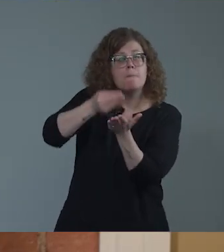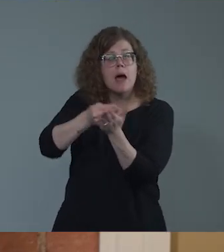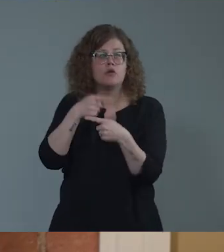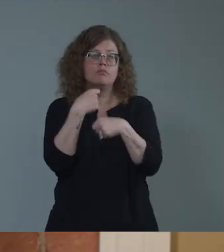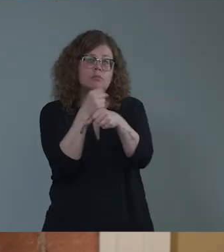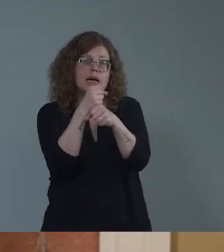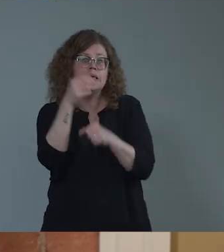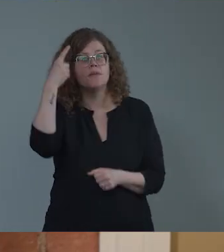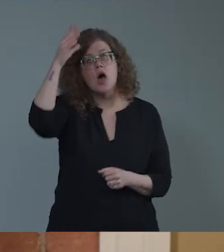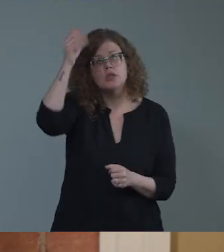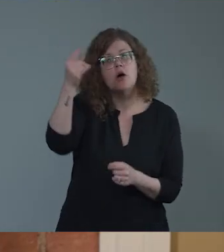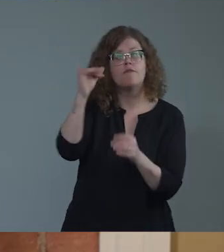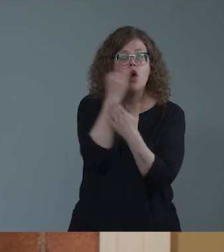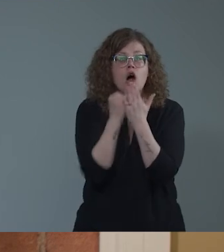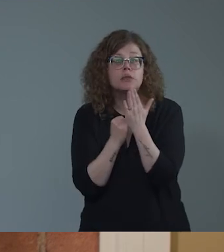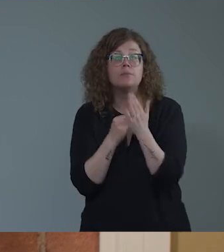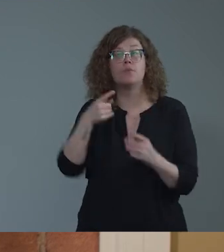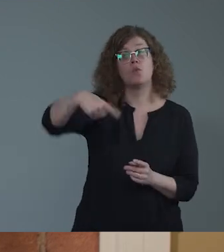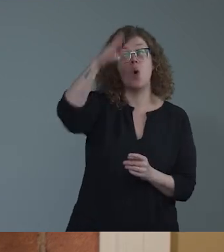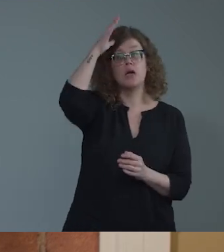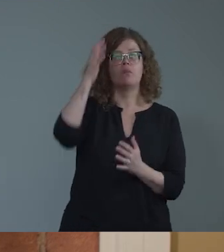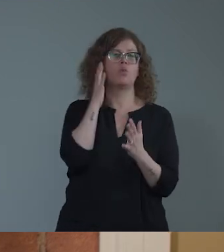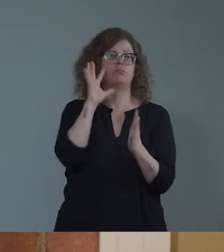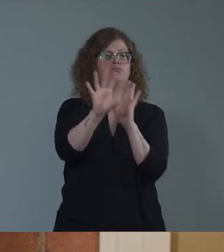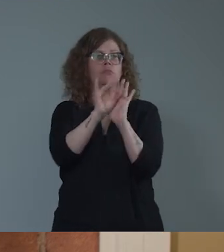pay them a certain amount of money to create the concept,